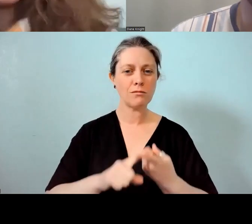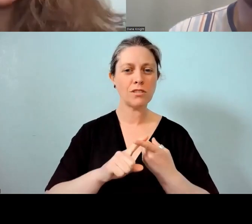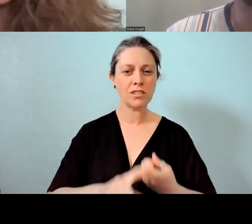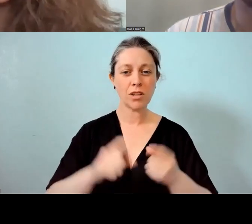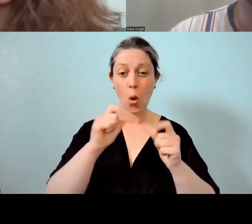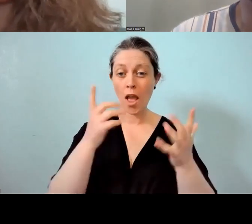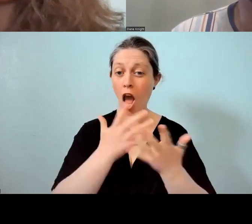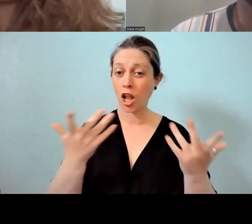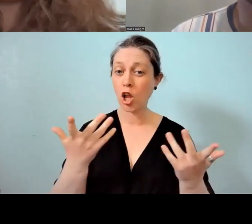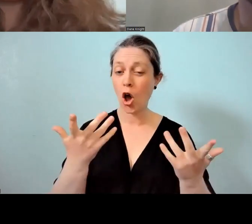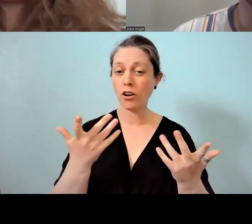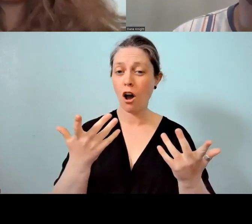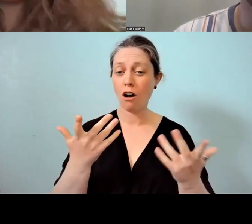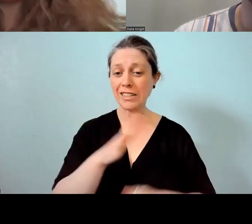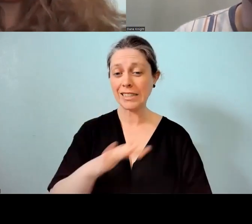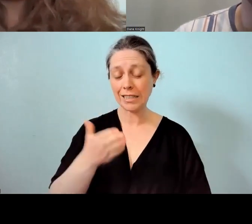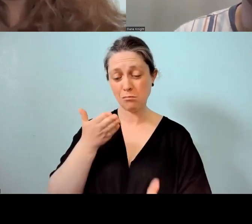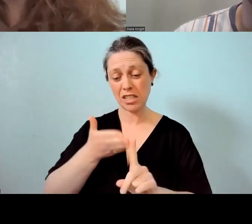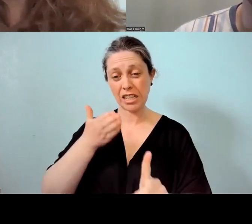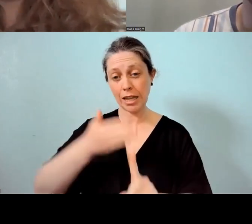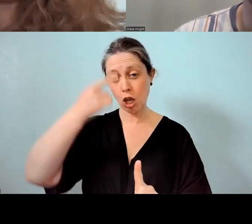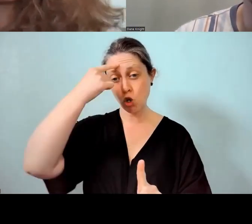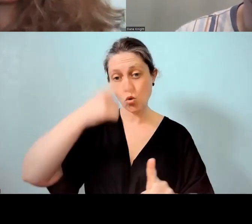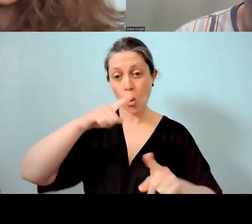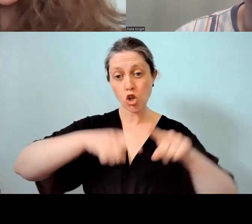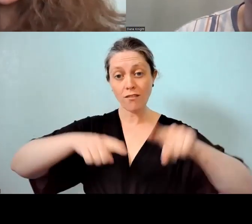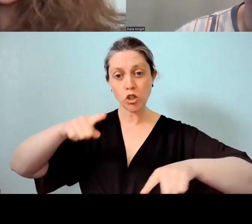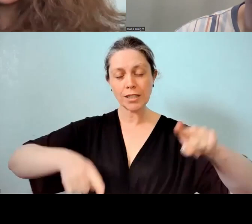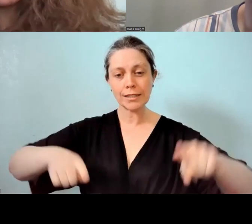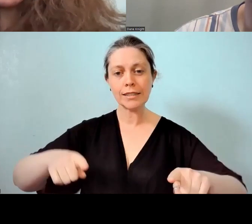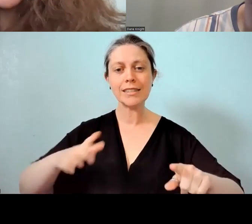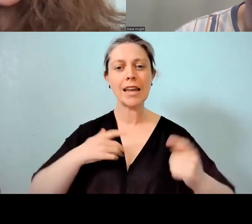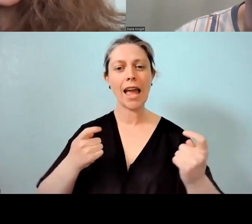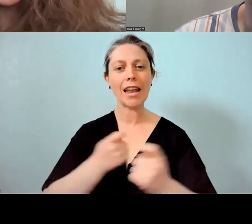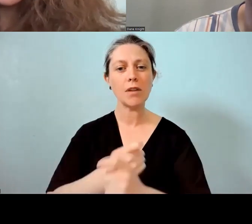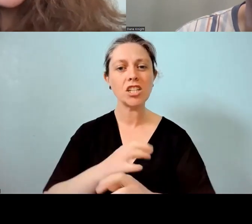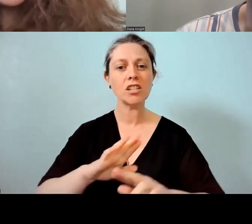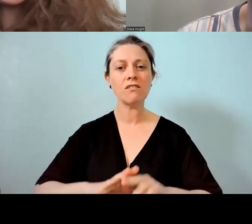neurodivergent kids in particular struggle with are those sensory adaptations and accommodations.